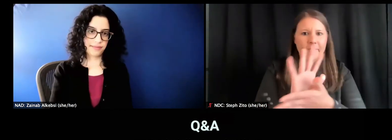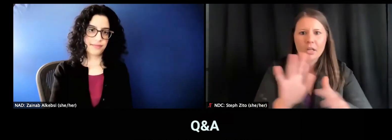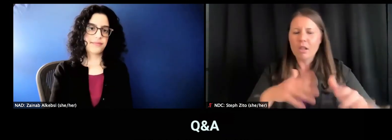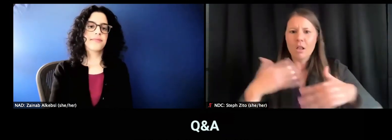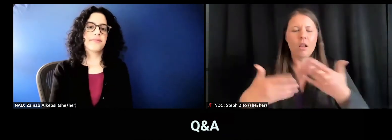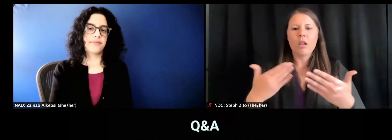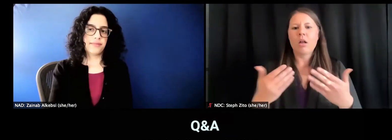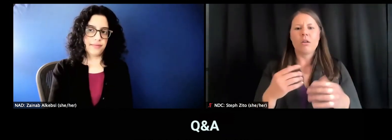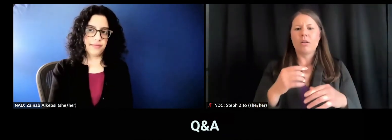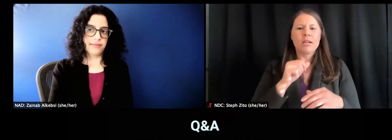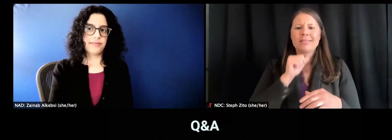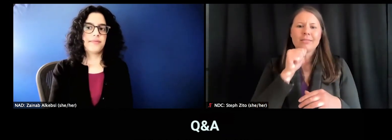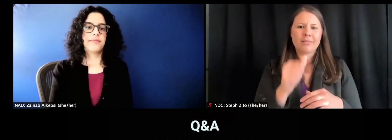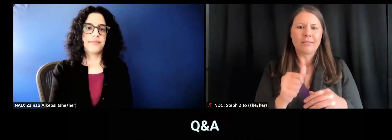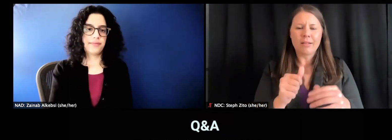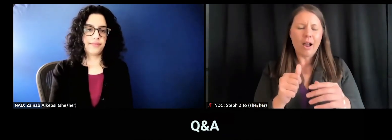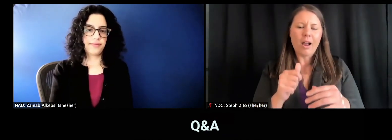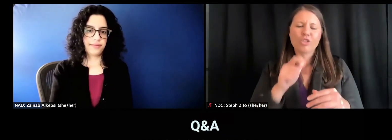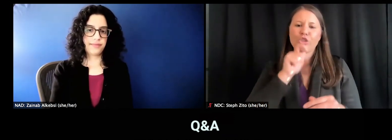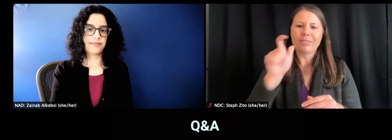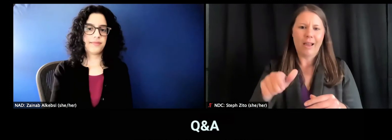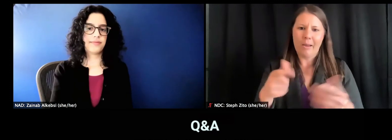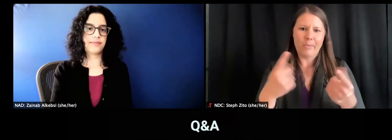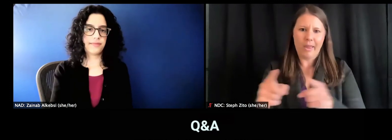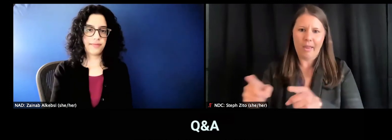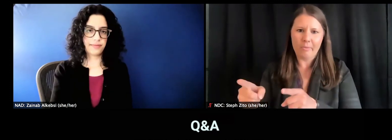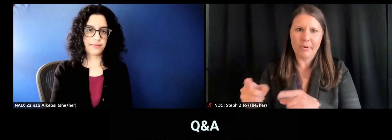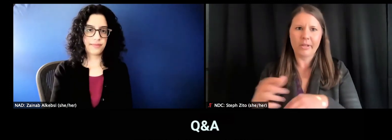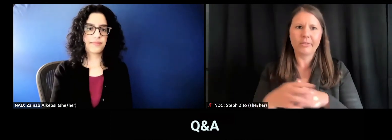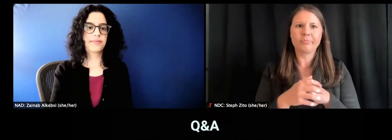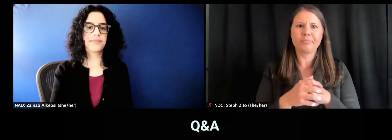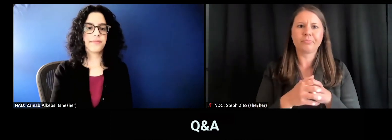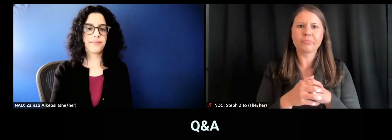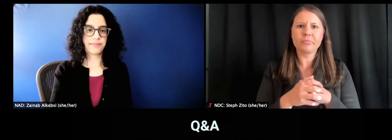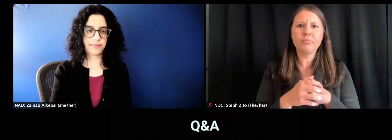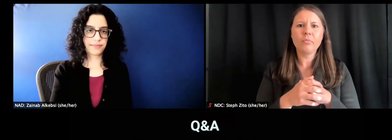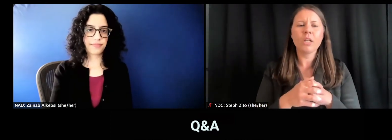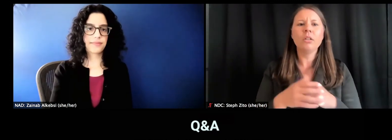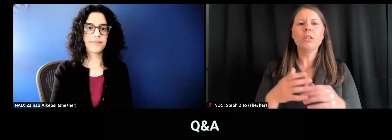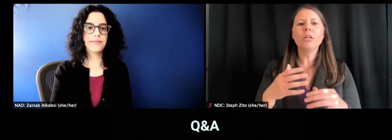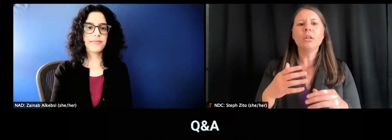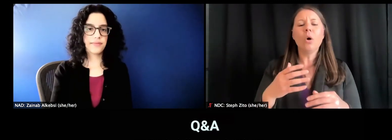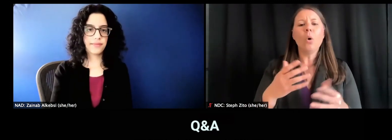with no plans, people are lost and in the blue and it becomes an ad hoc moment of confusion